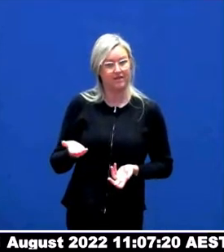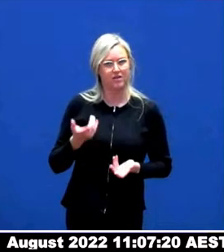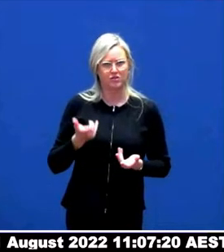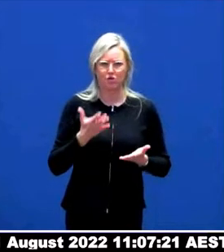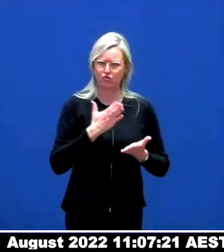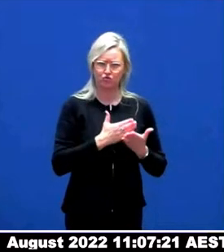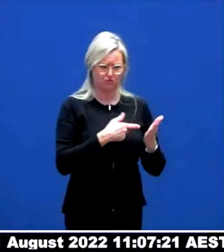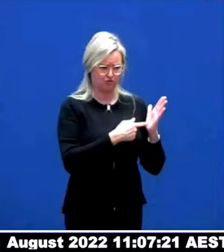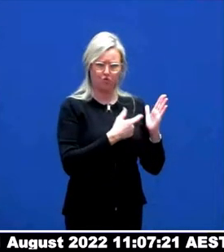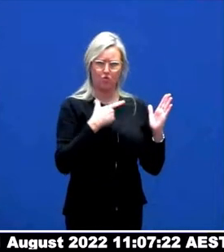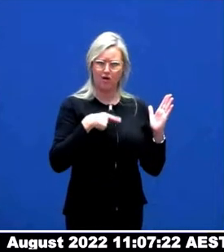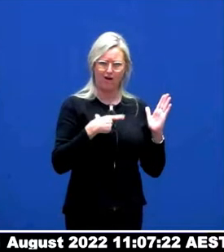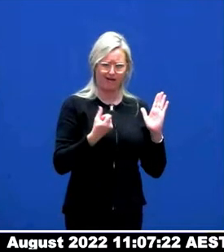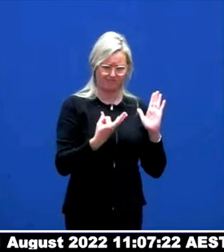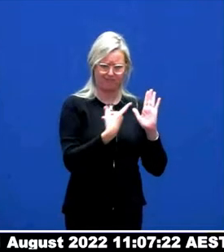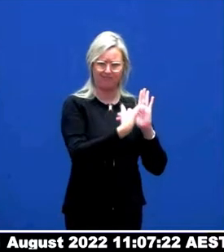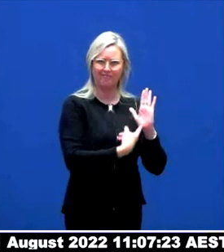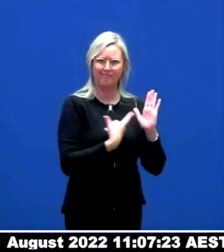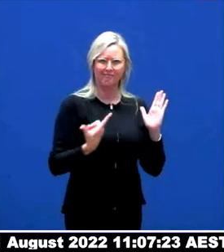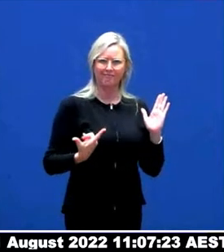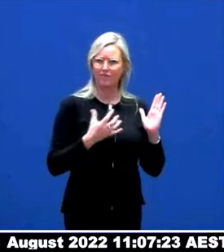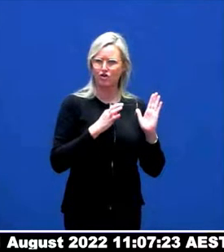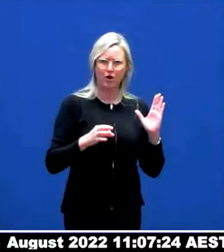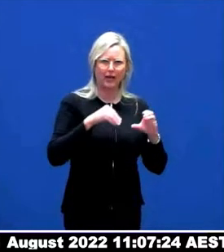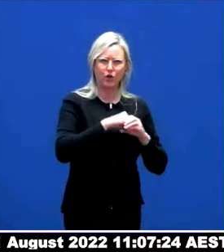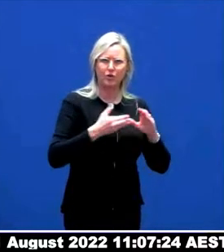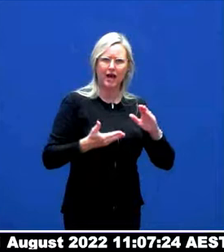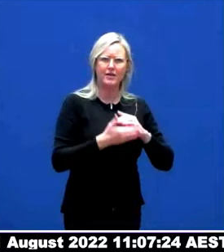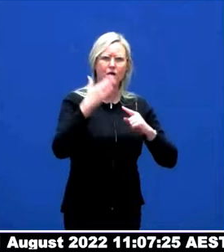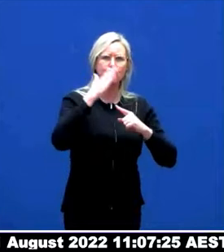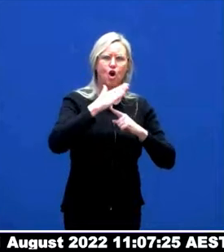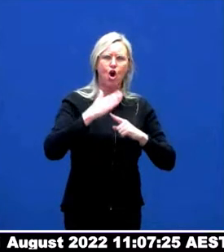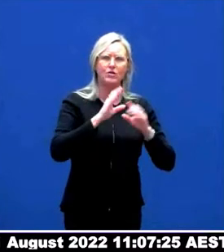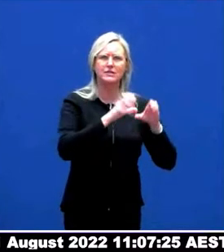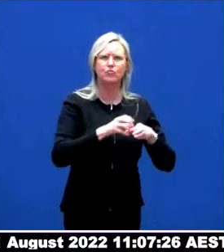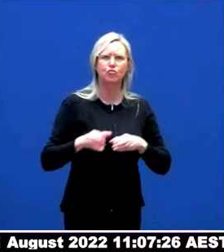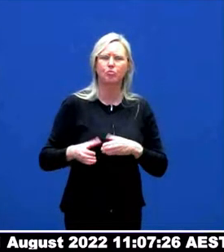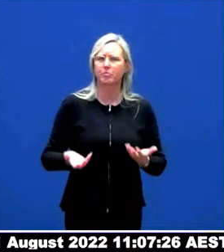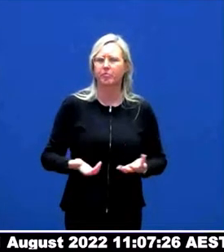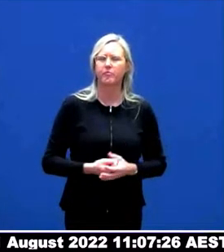omission that they shouldn't be listed as a priority housing cohort. Do you agree? MATTHEW FLAVEL: Yes, Commissioner.